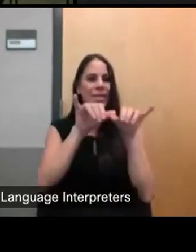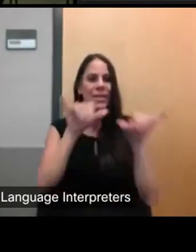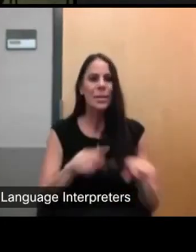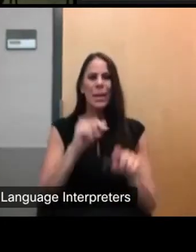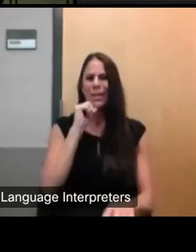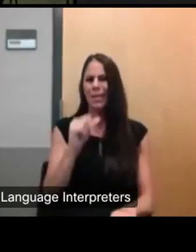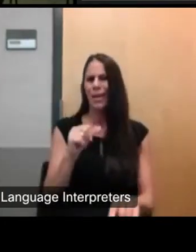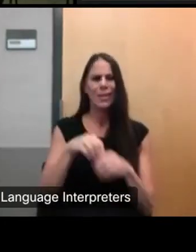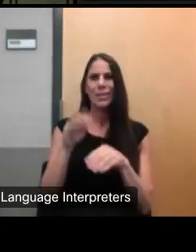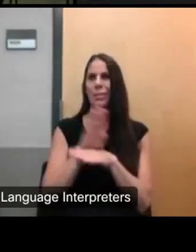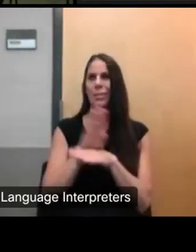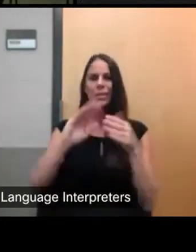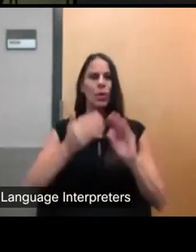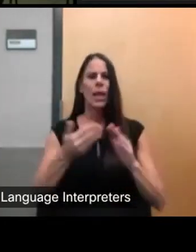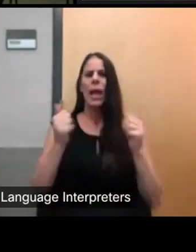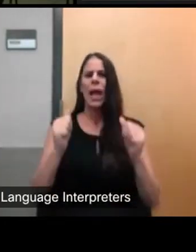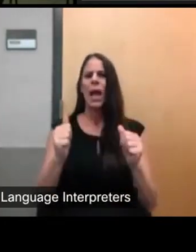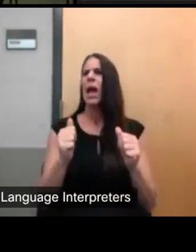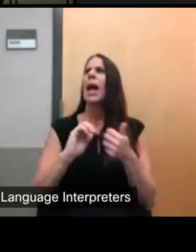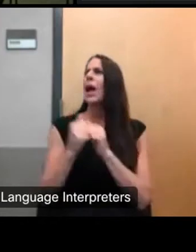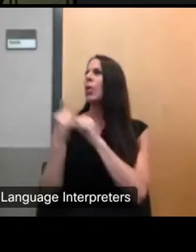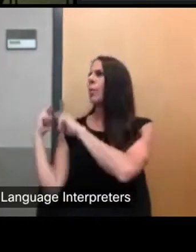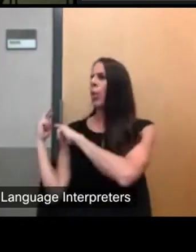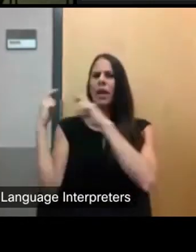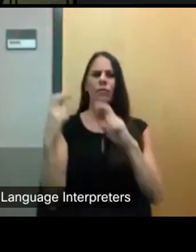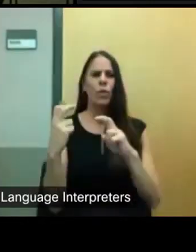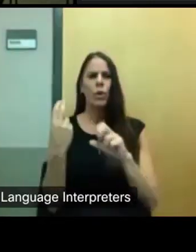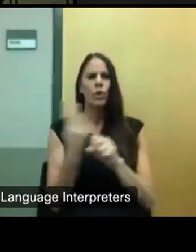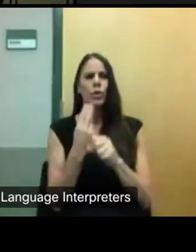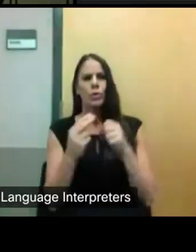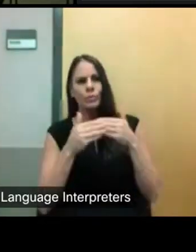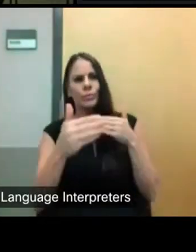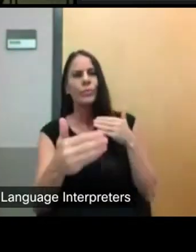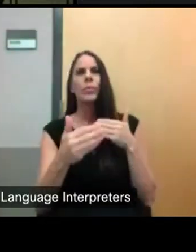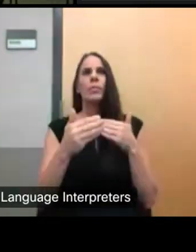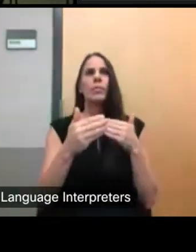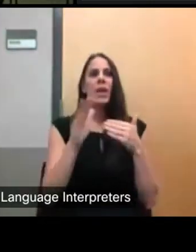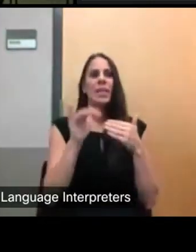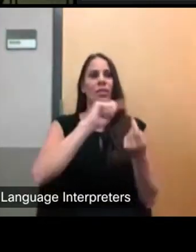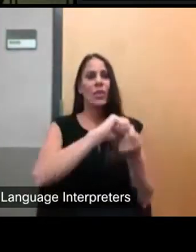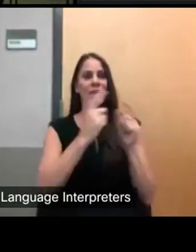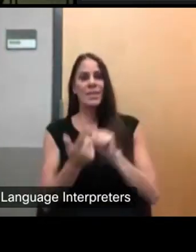business community. And so how do we pull that forward? And, you know, in that translate in, translates into social media and that sort of thing.